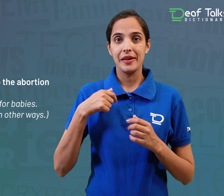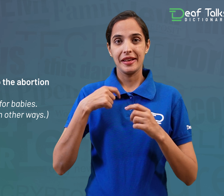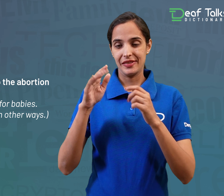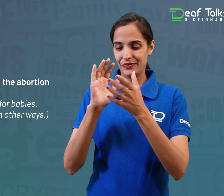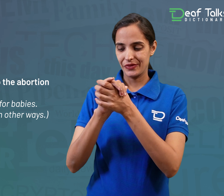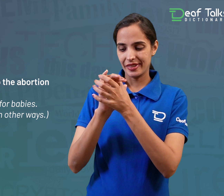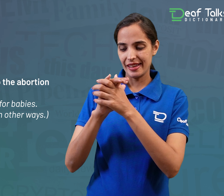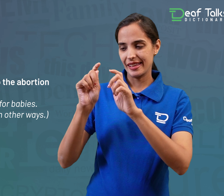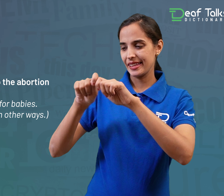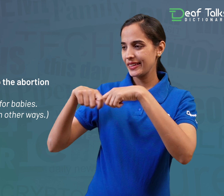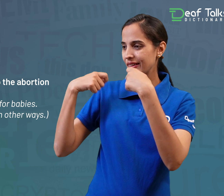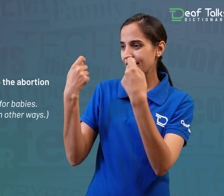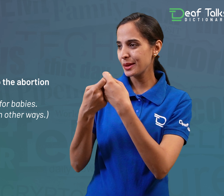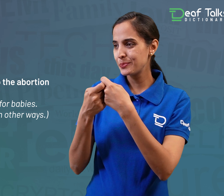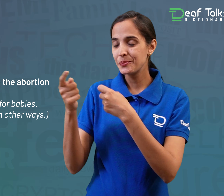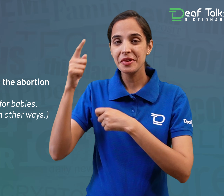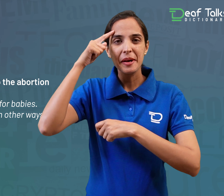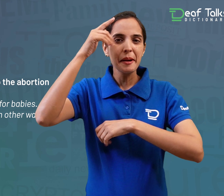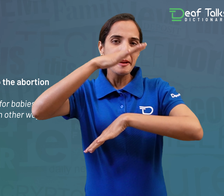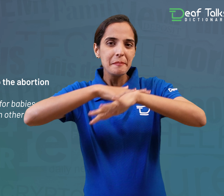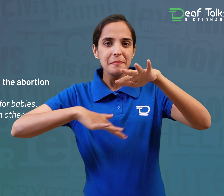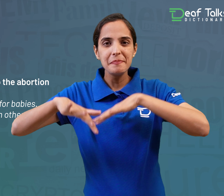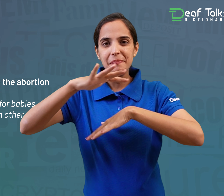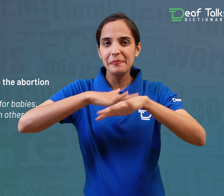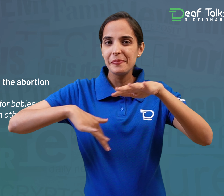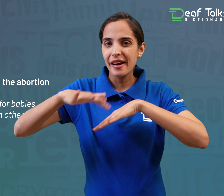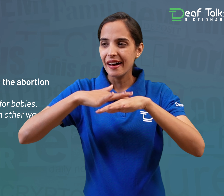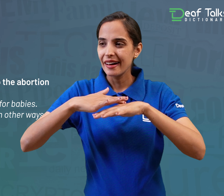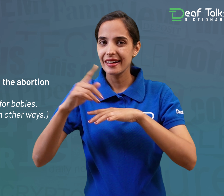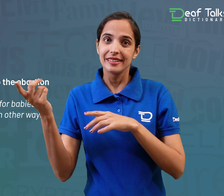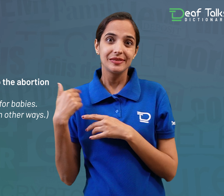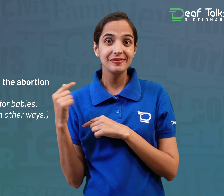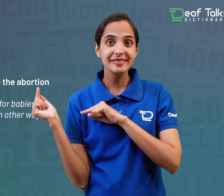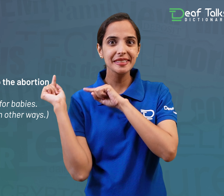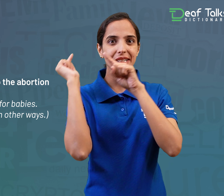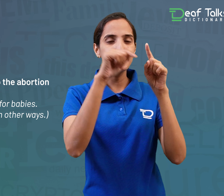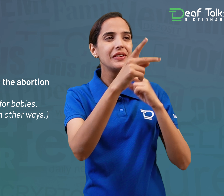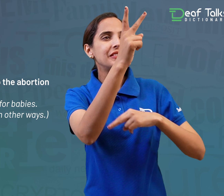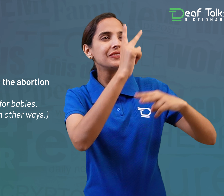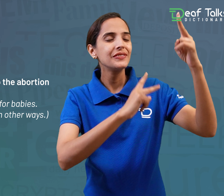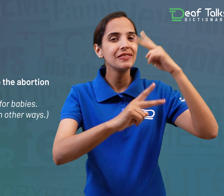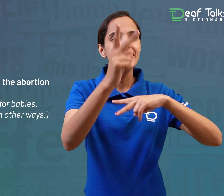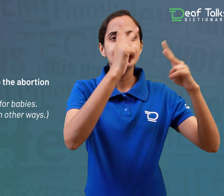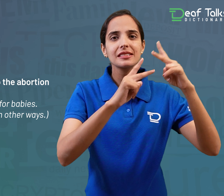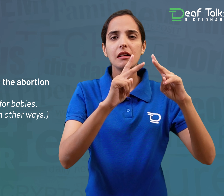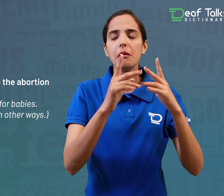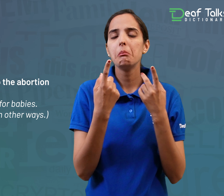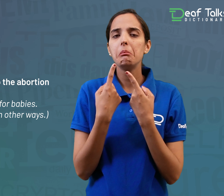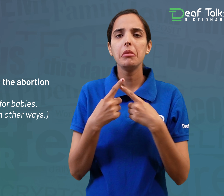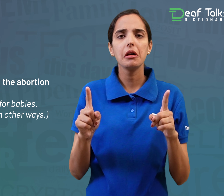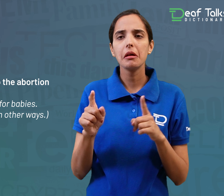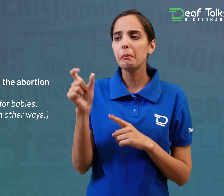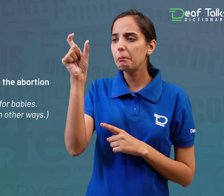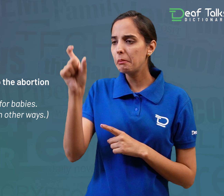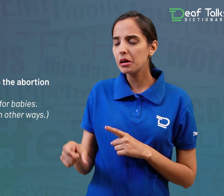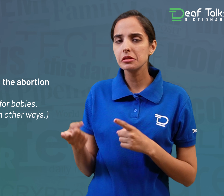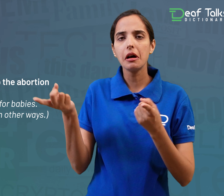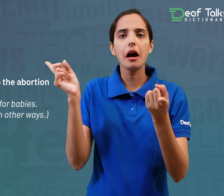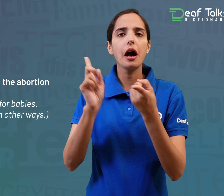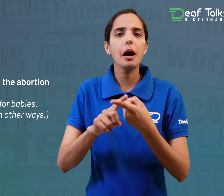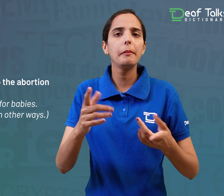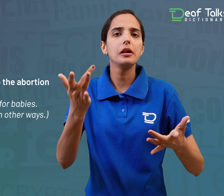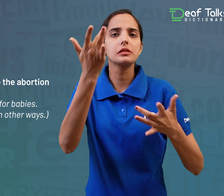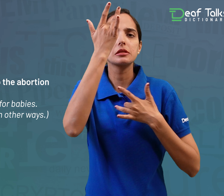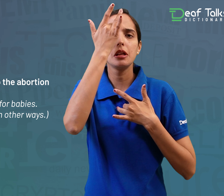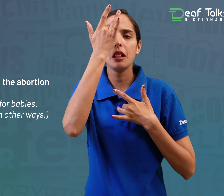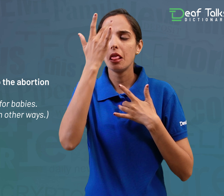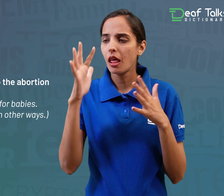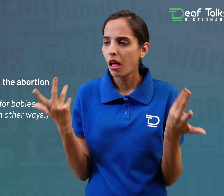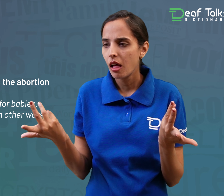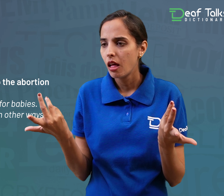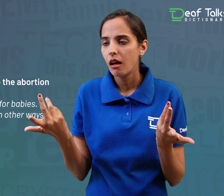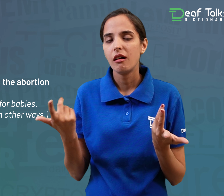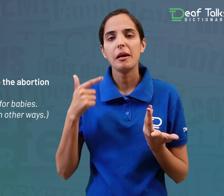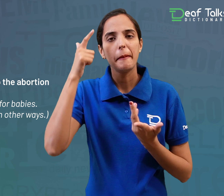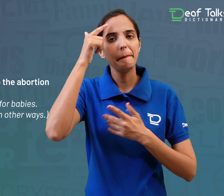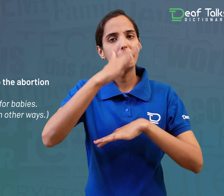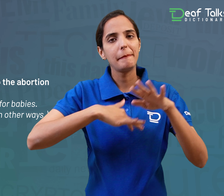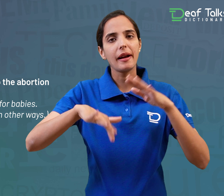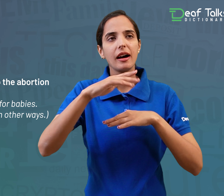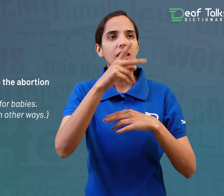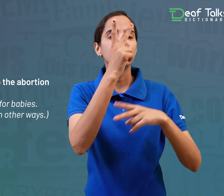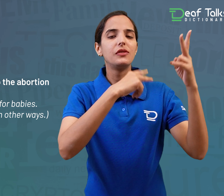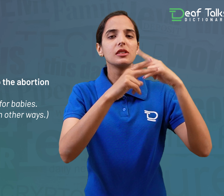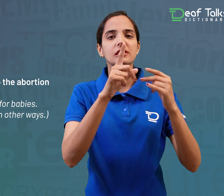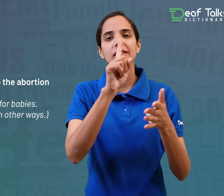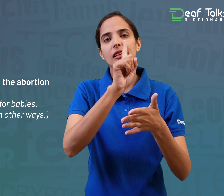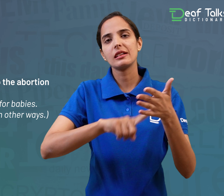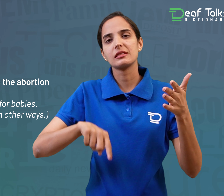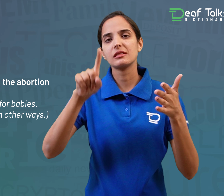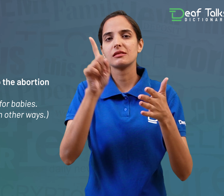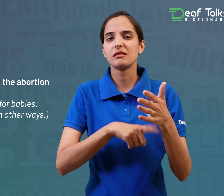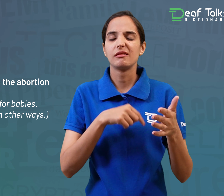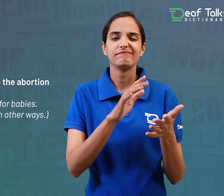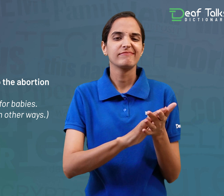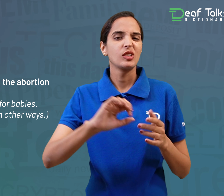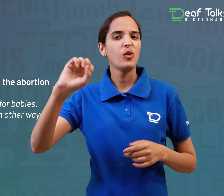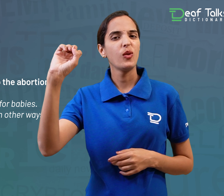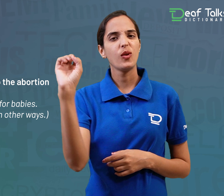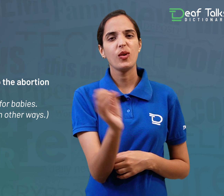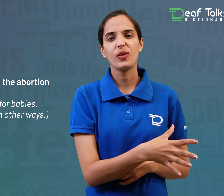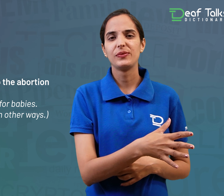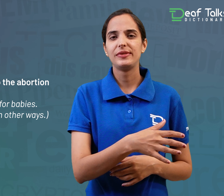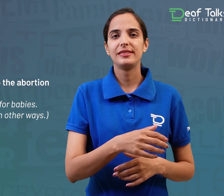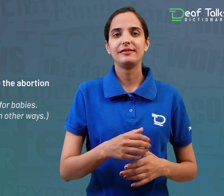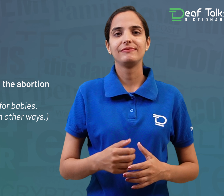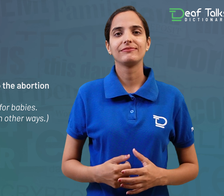Our trip was aborted because my friend got sick.